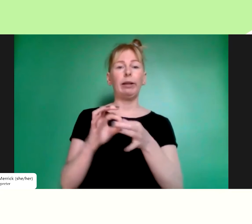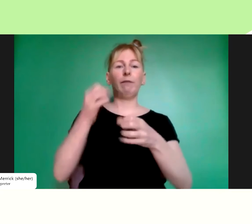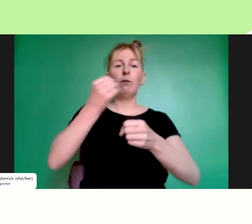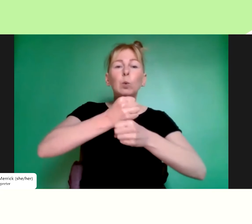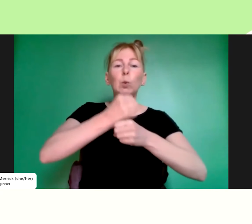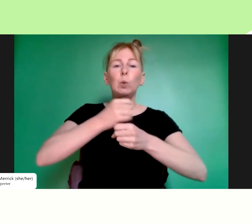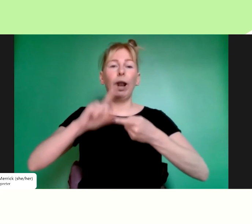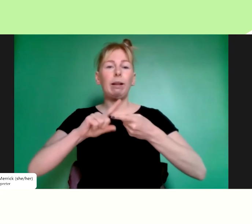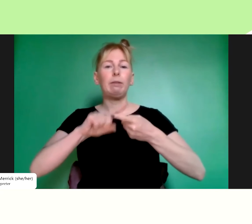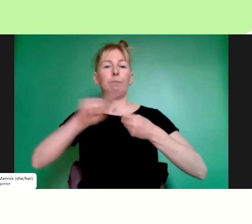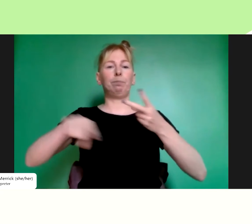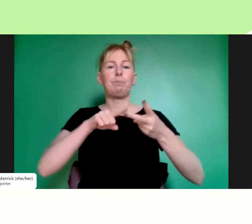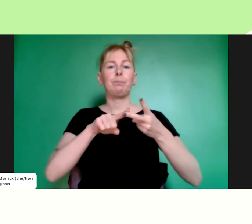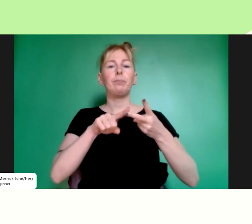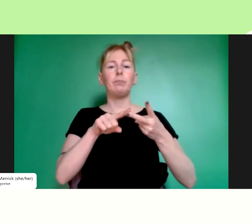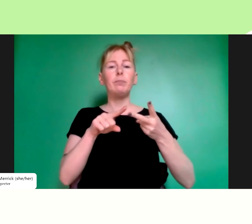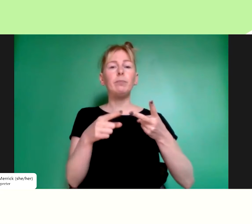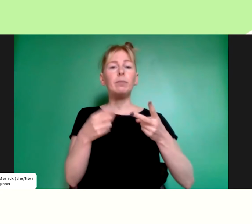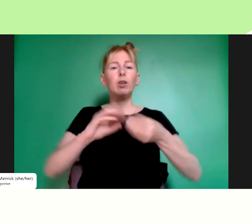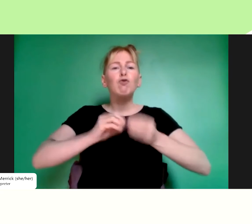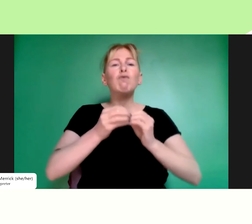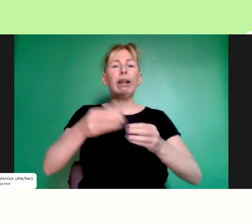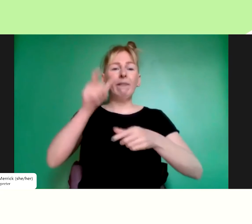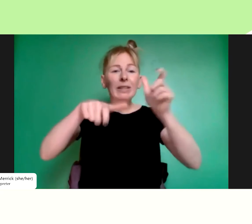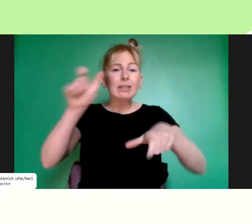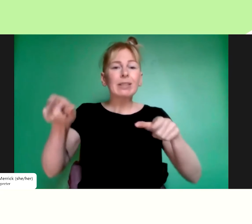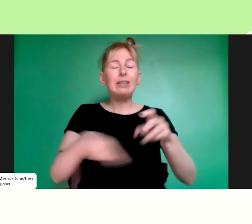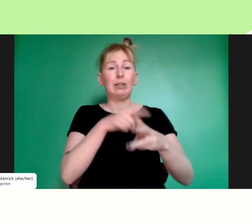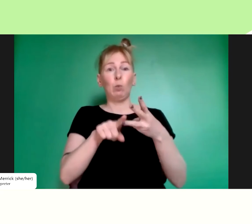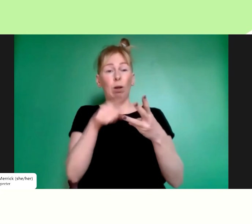Mbongwa was the Chief Curator of the Stellenbosch Triennale in 2020,